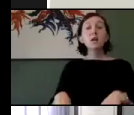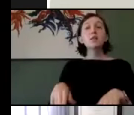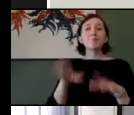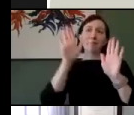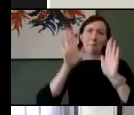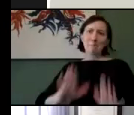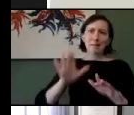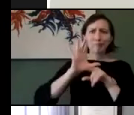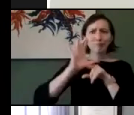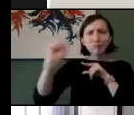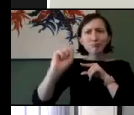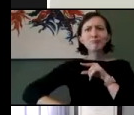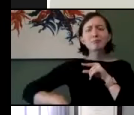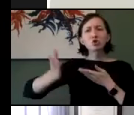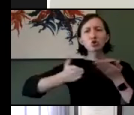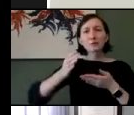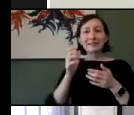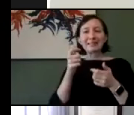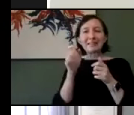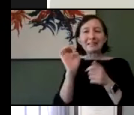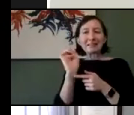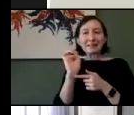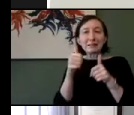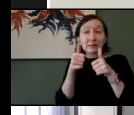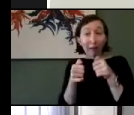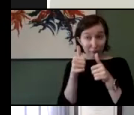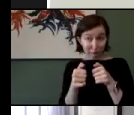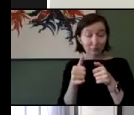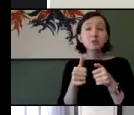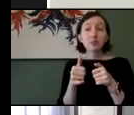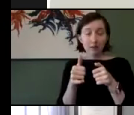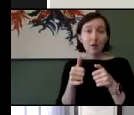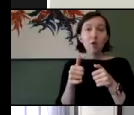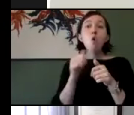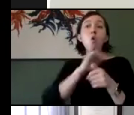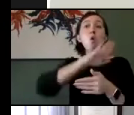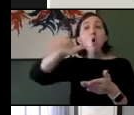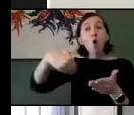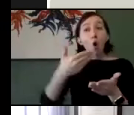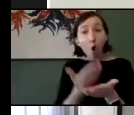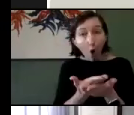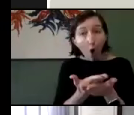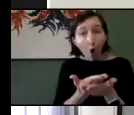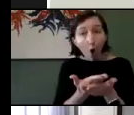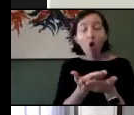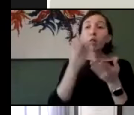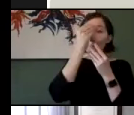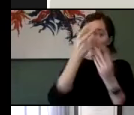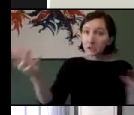when it comes to e-text, electronic text, and making all of these materials accessible.